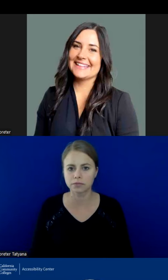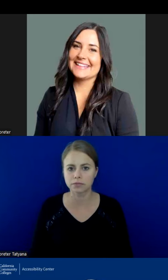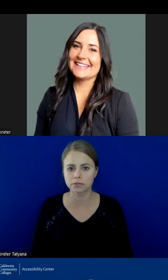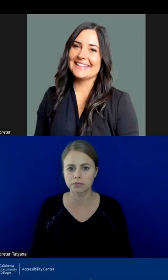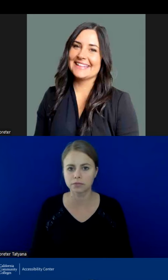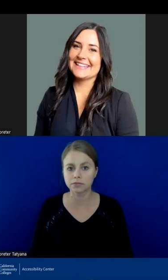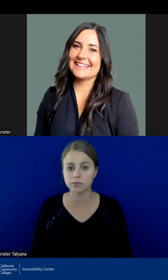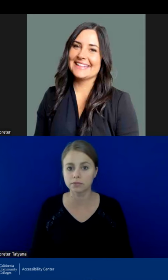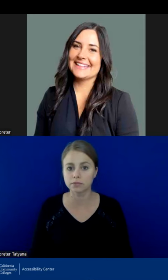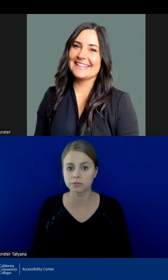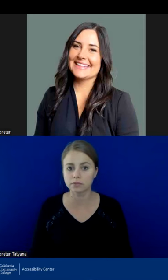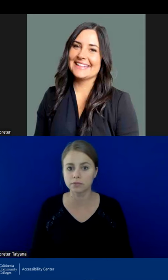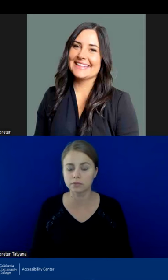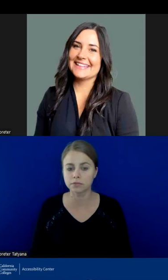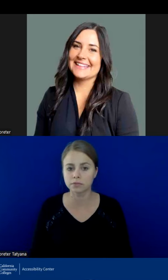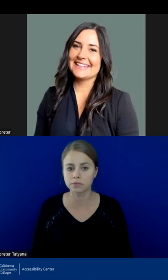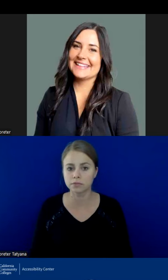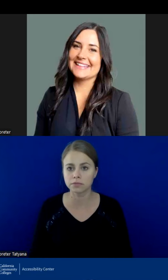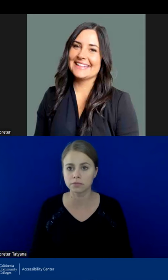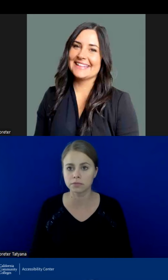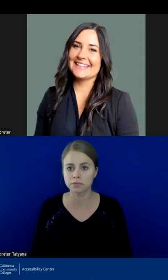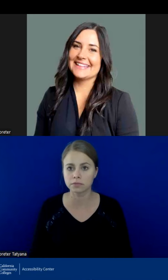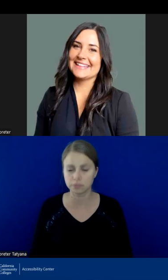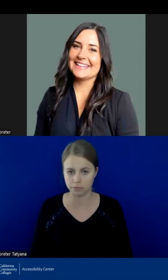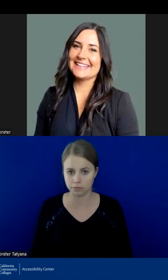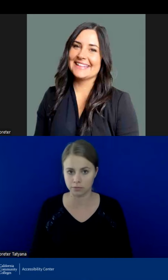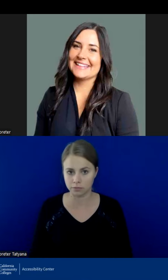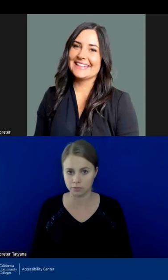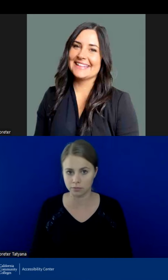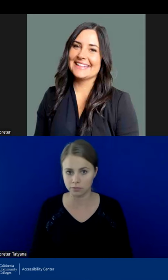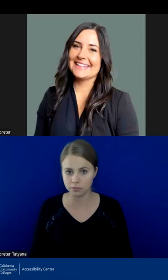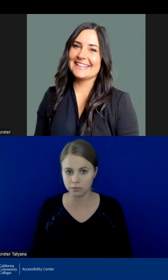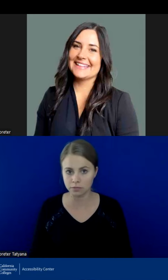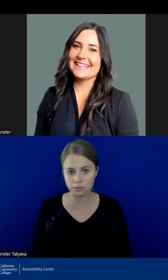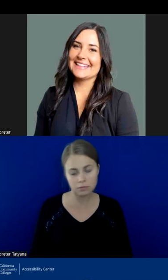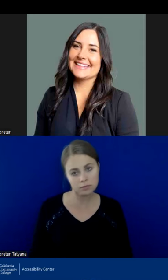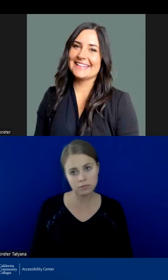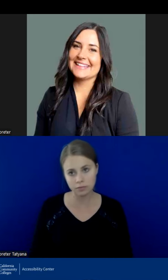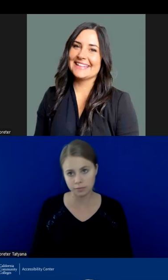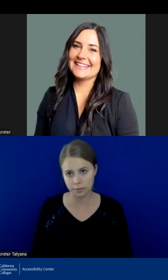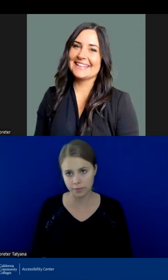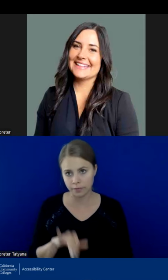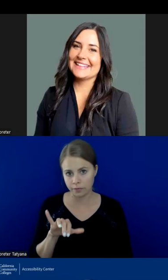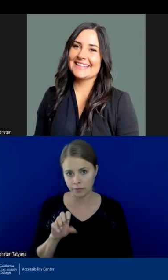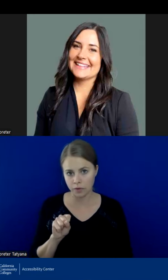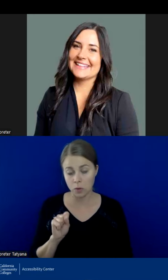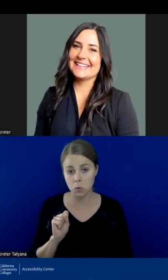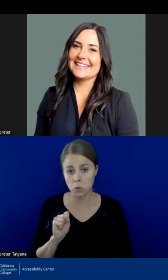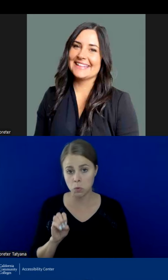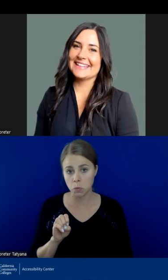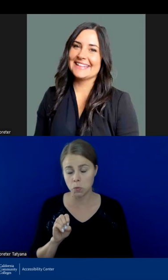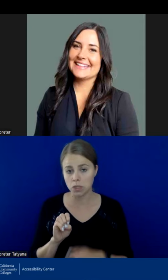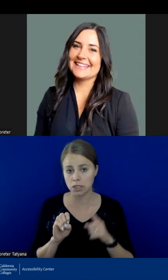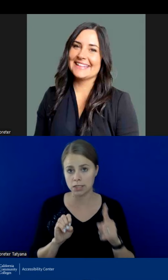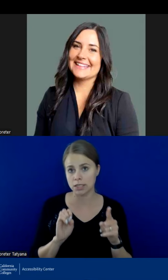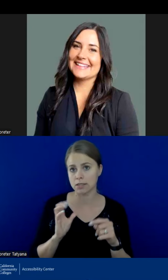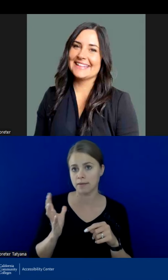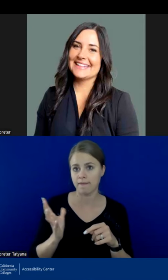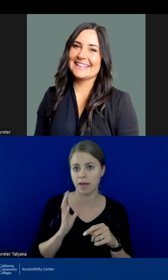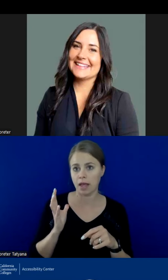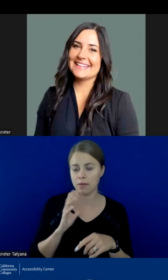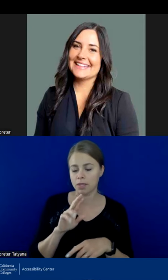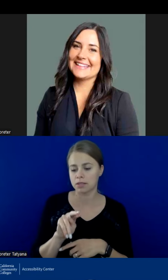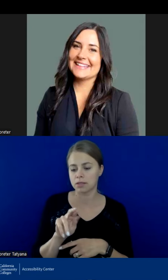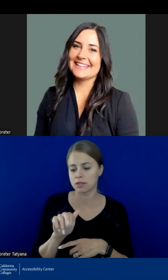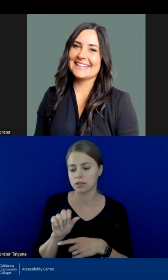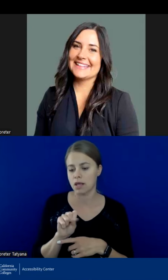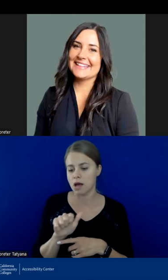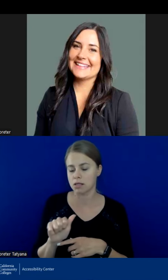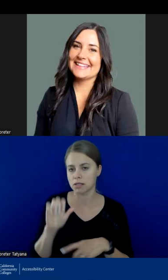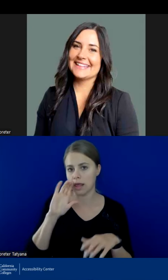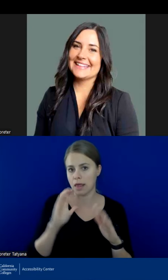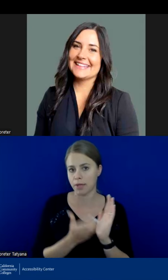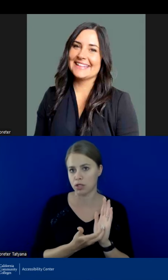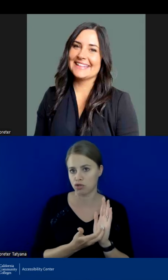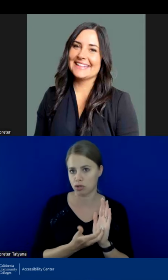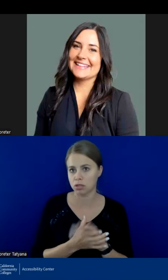And, yes. So, this was a famous NASA image made